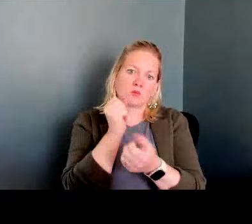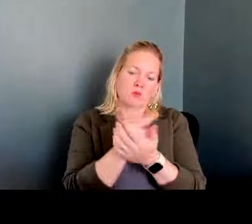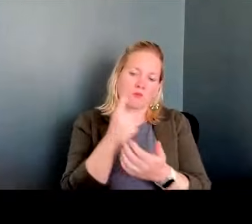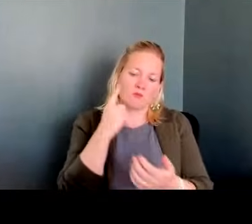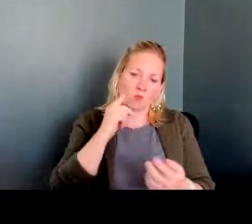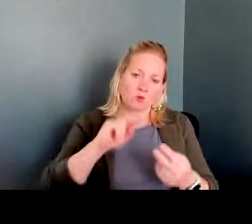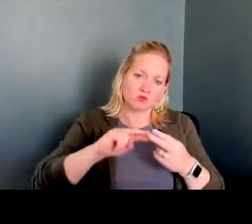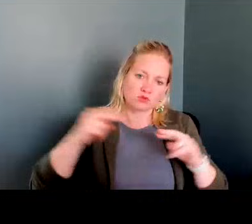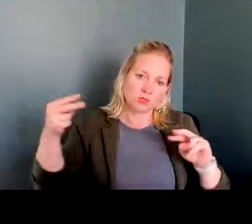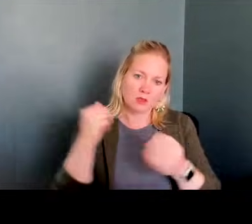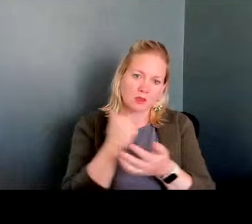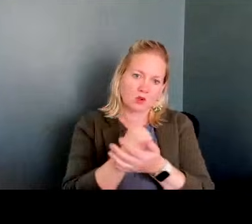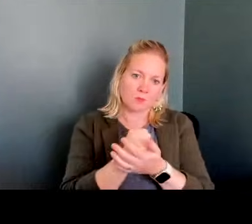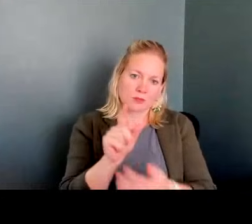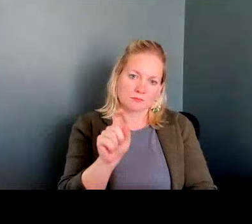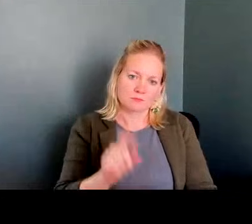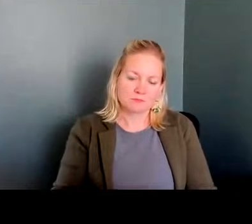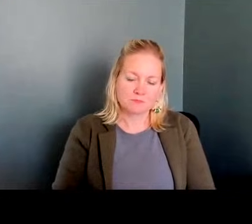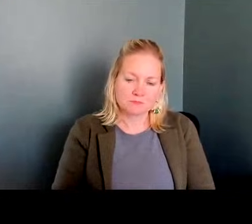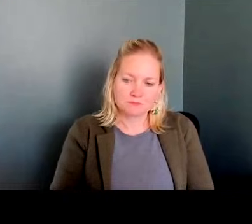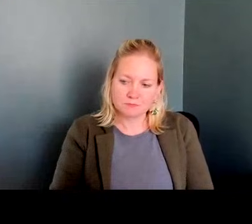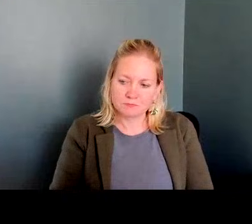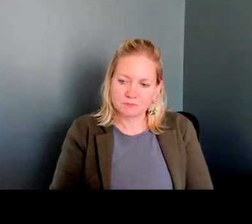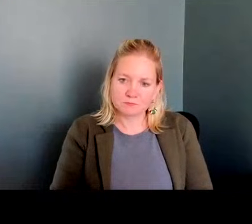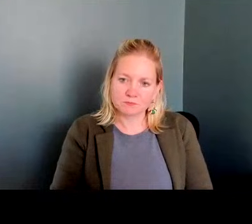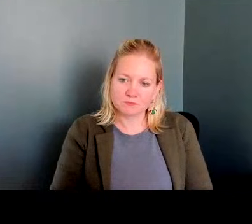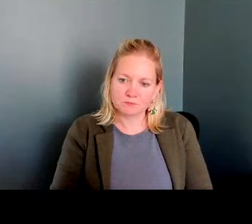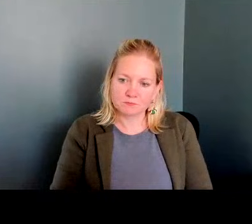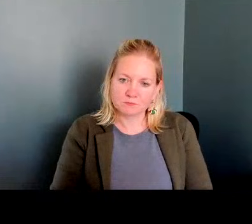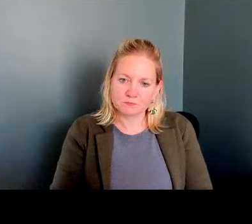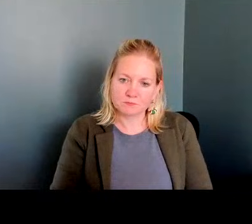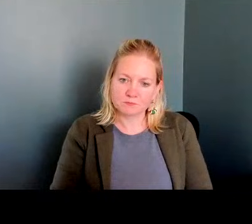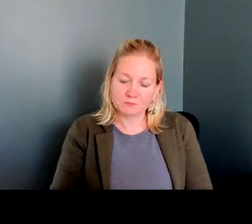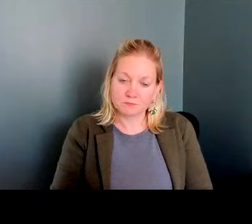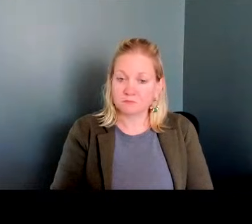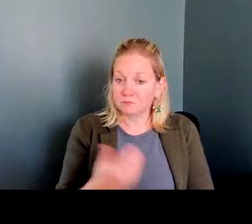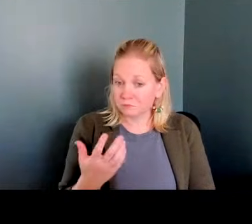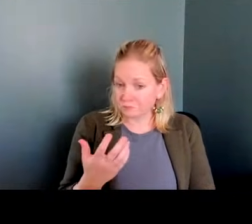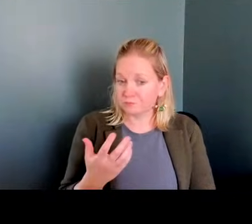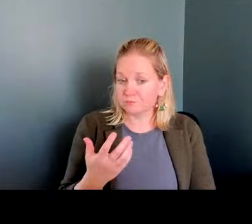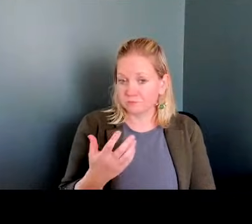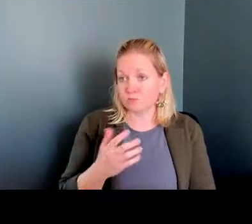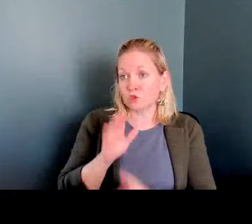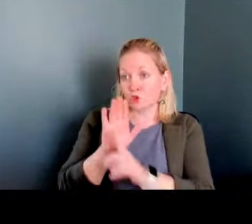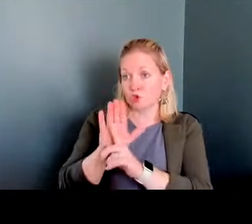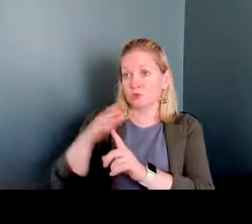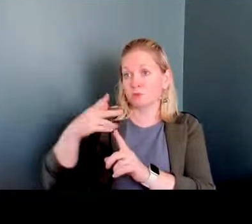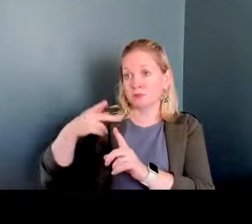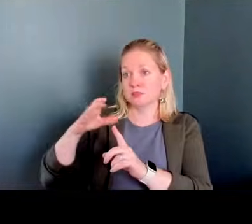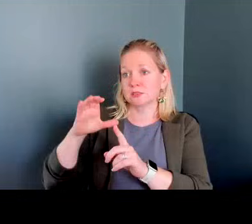Antuan Sartin: Well, maybe one of us, my -- her primary doctor, Dr. Raj,